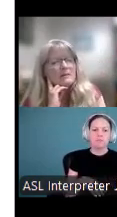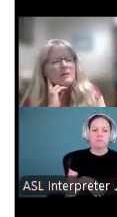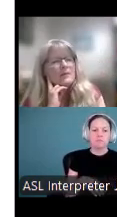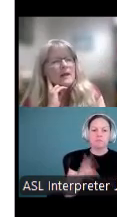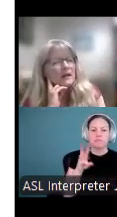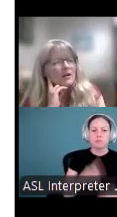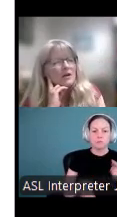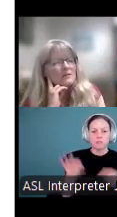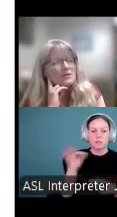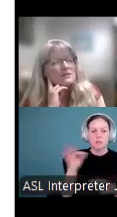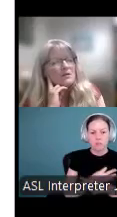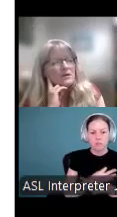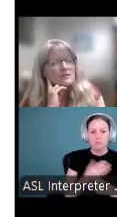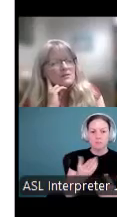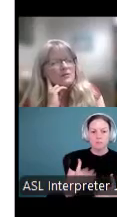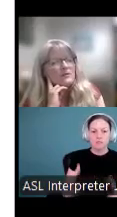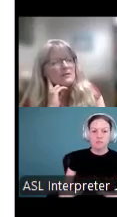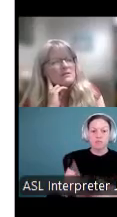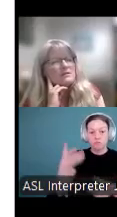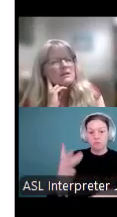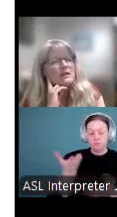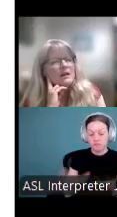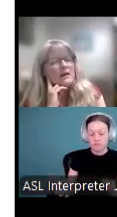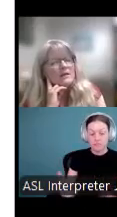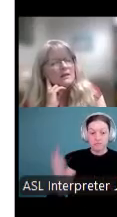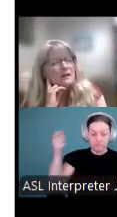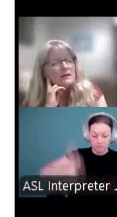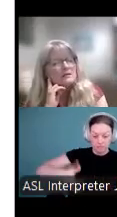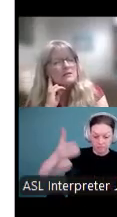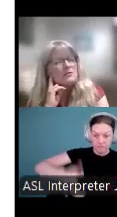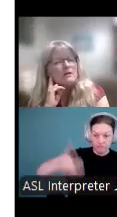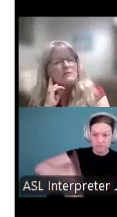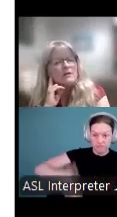maybe banging objects on a surface, and then nine to 12